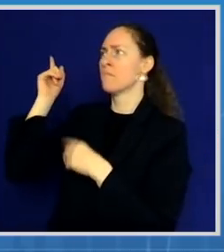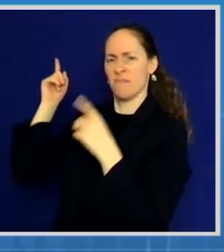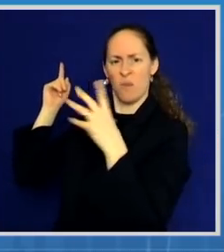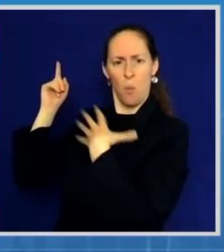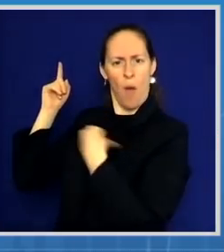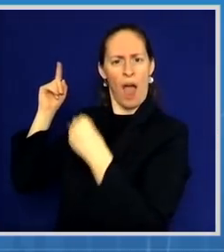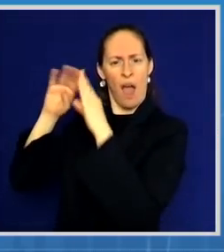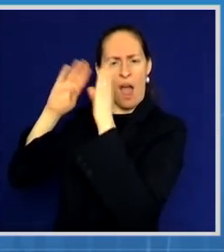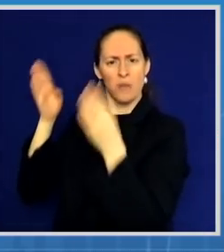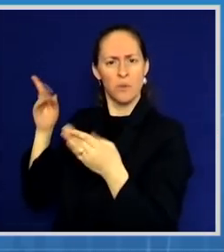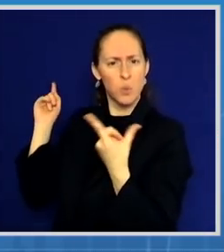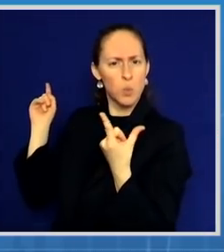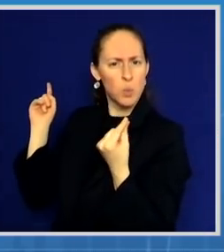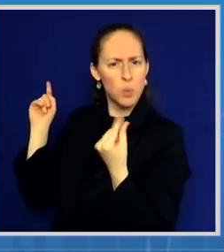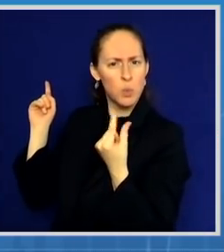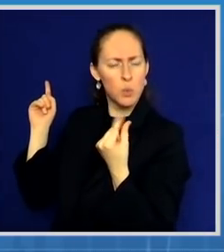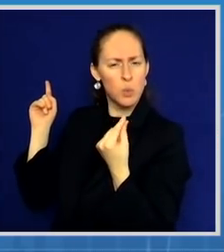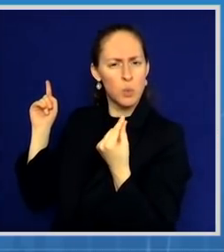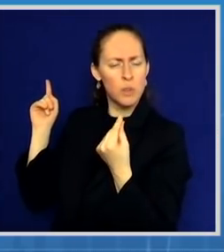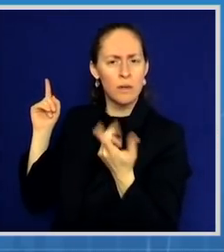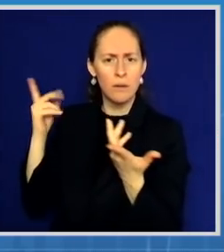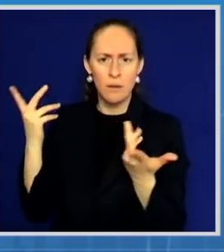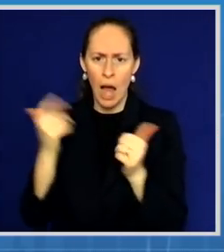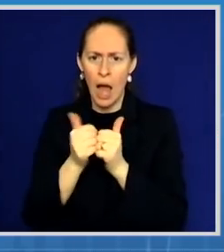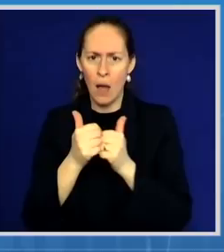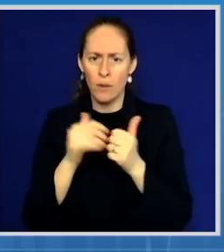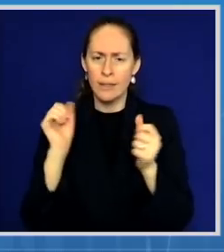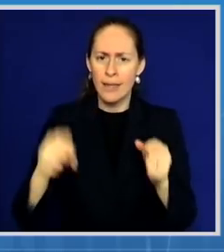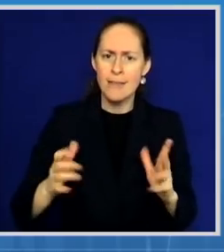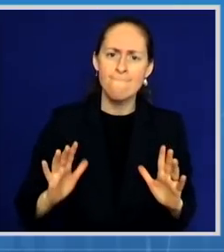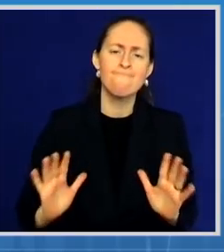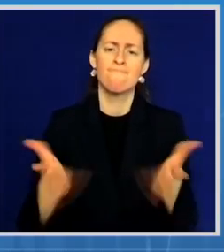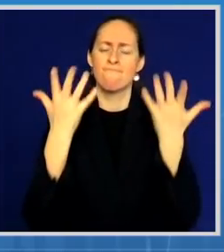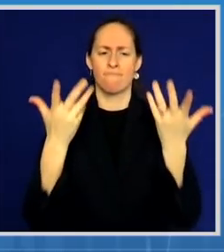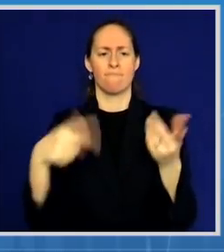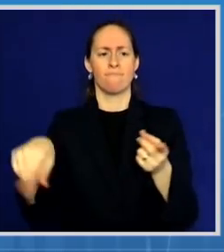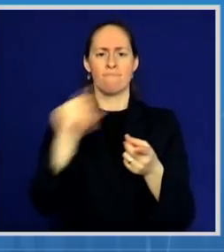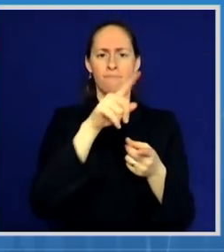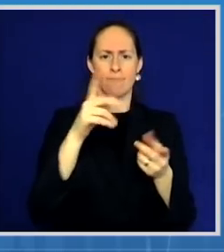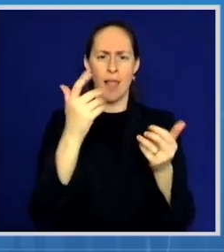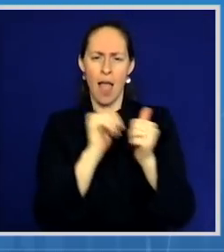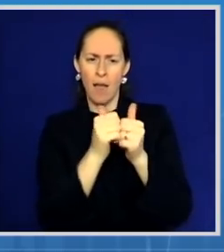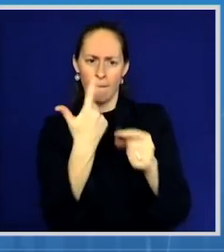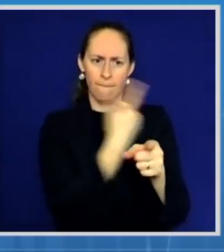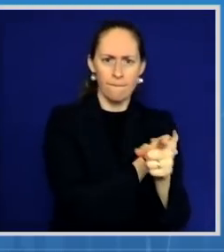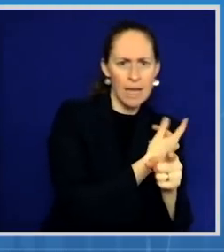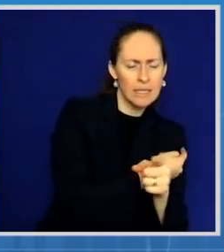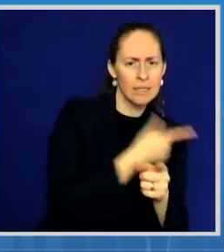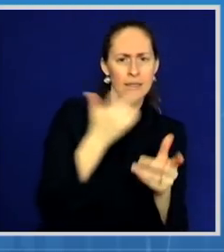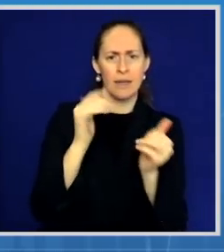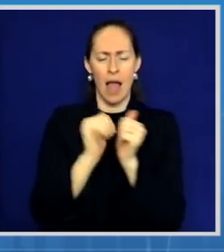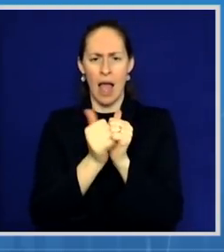And specifically, how is the strategy evolving here? Mr. Zients: Why don't I go first